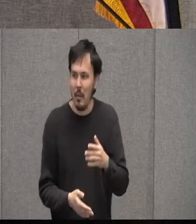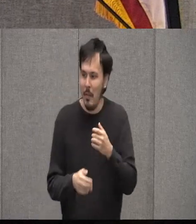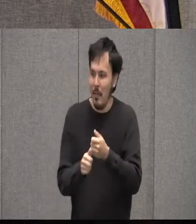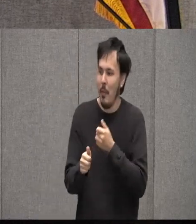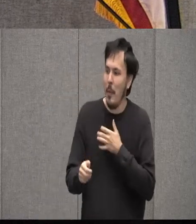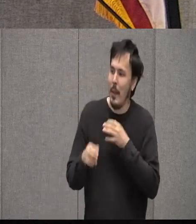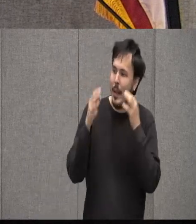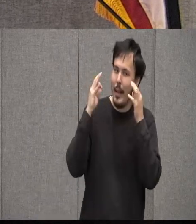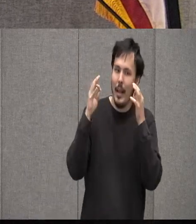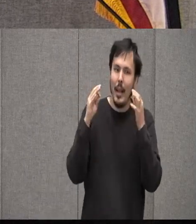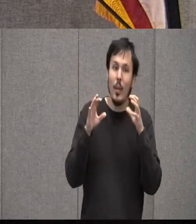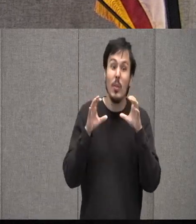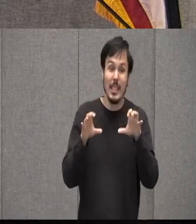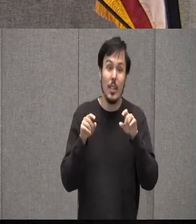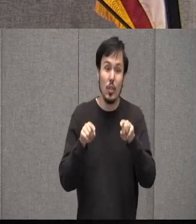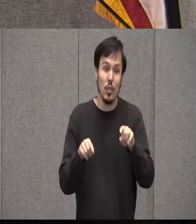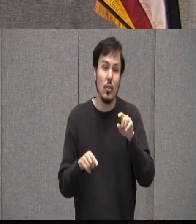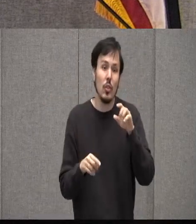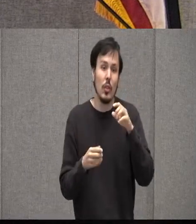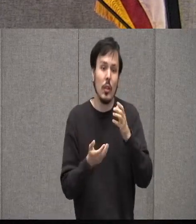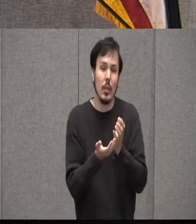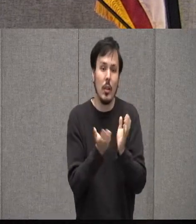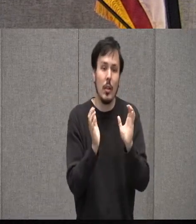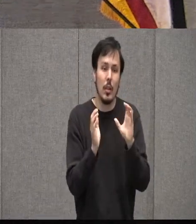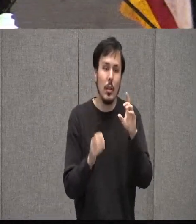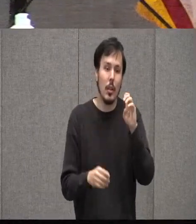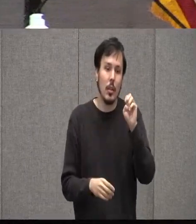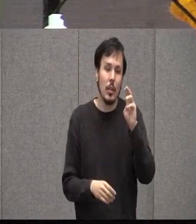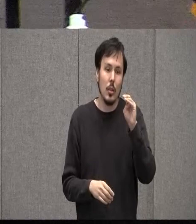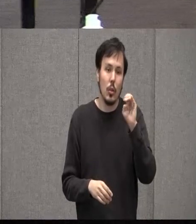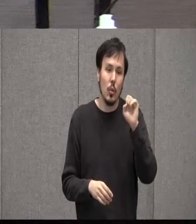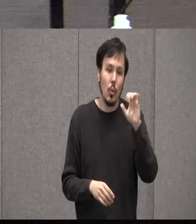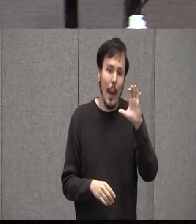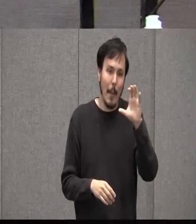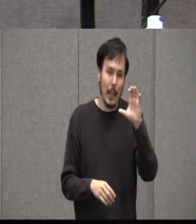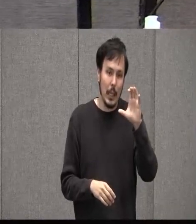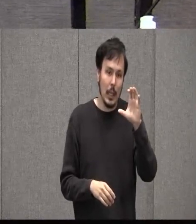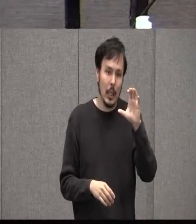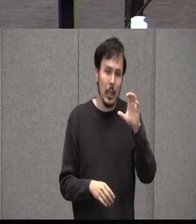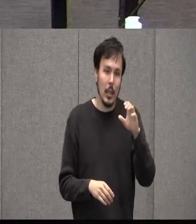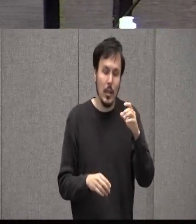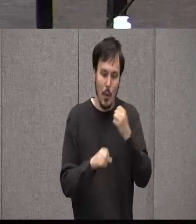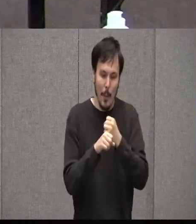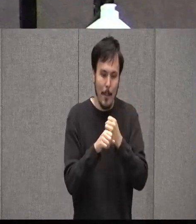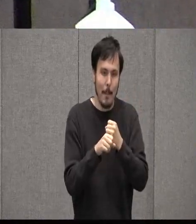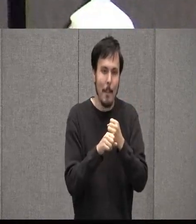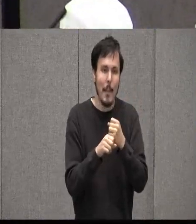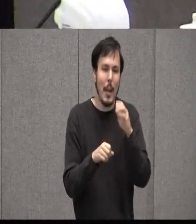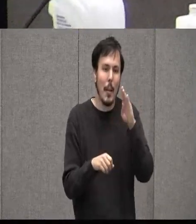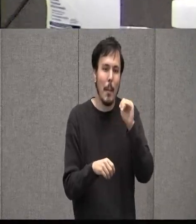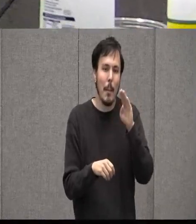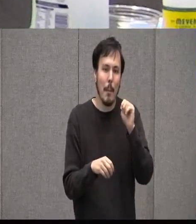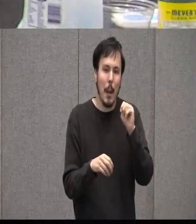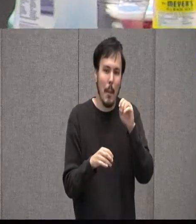[Ms Potter] We did this in ceramics with glaze. It's paint for ceramics and you make cool little bubble patterns that way. What an excellent idea.